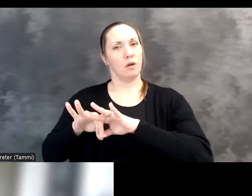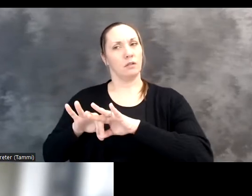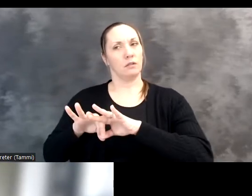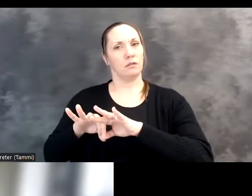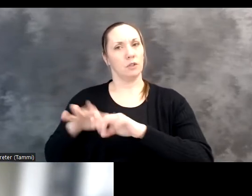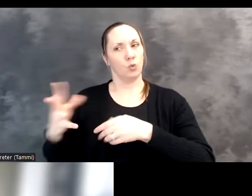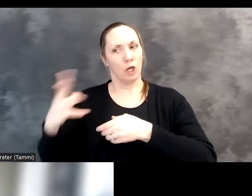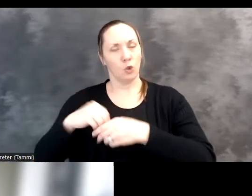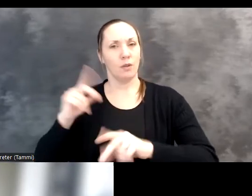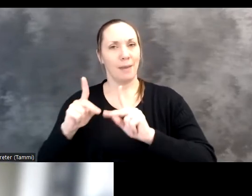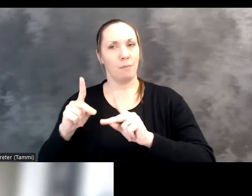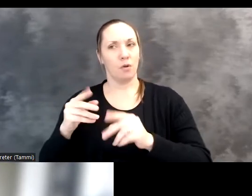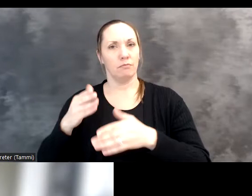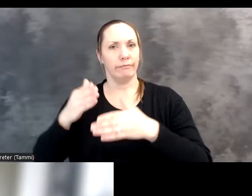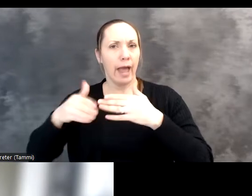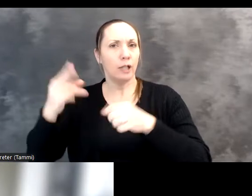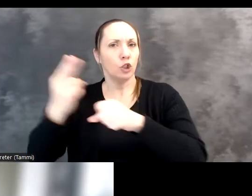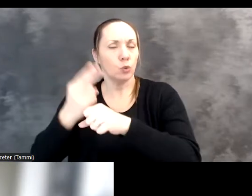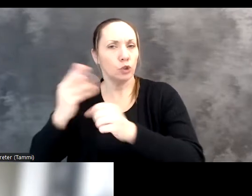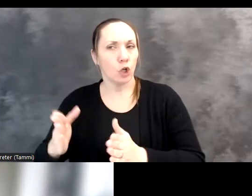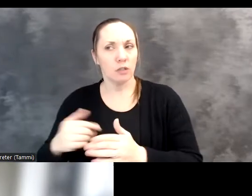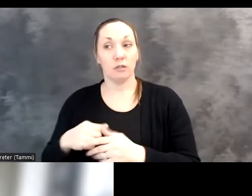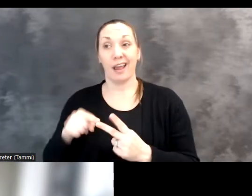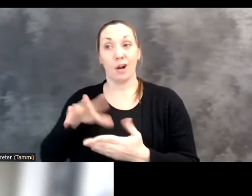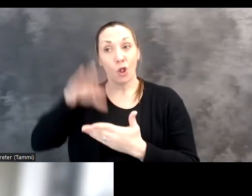Steve brought up at the beginning, that involvement